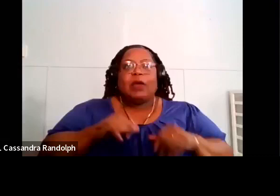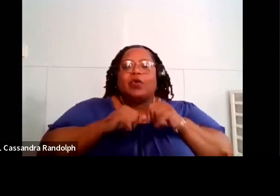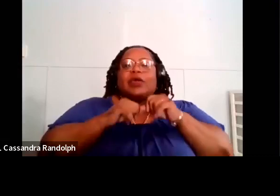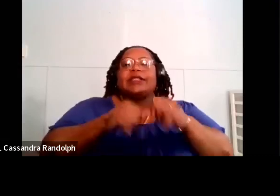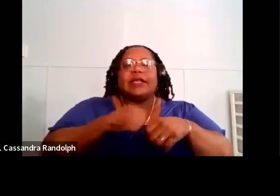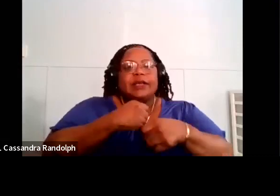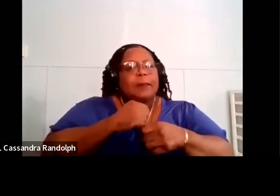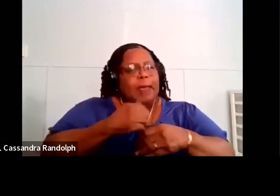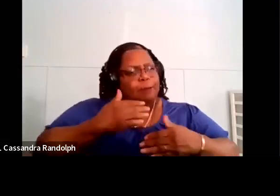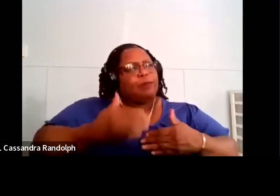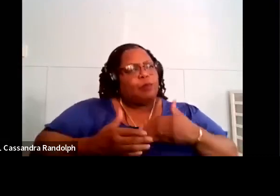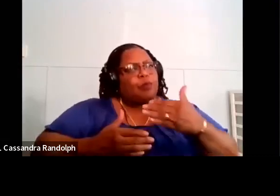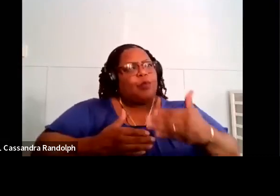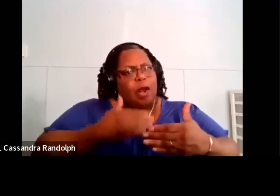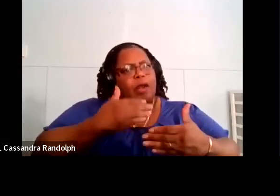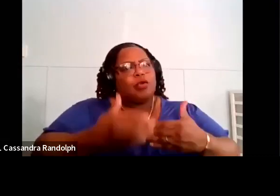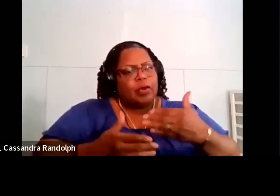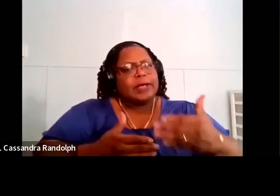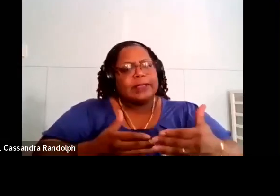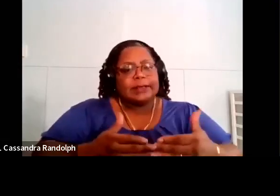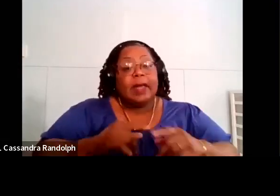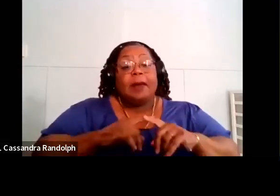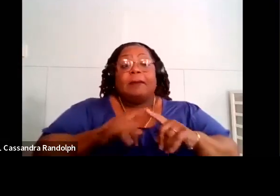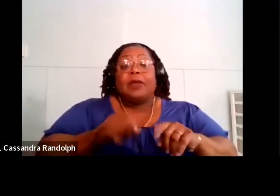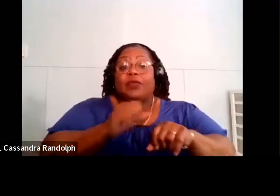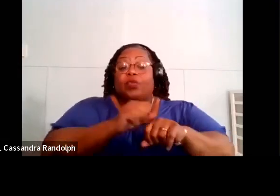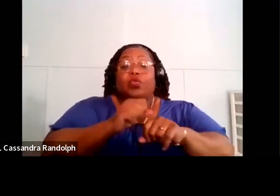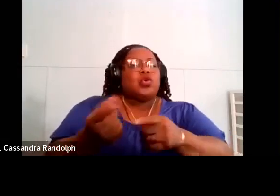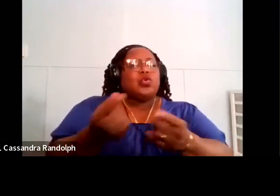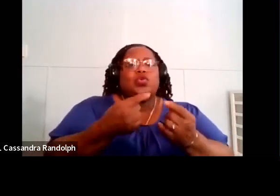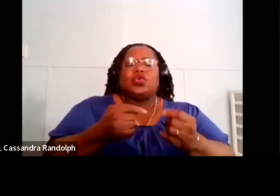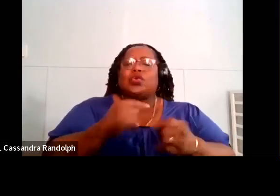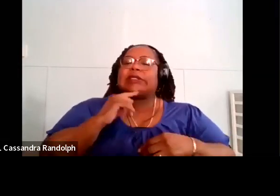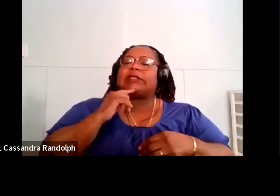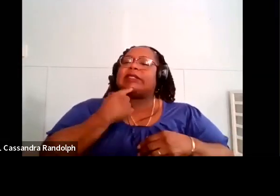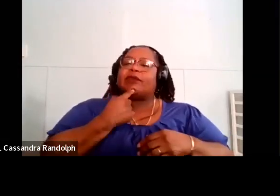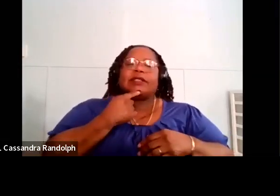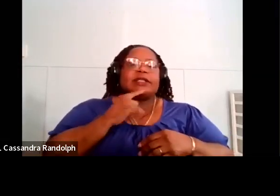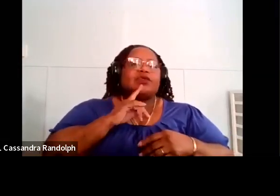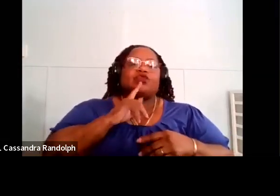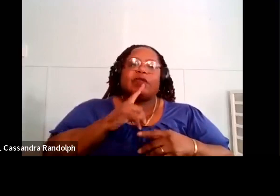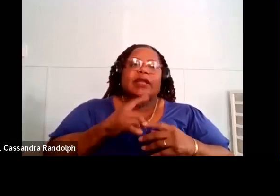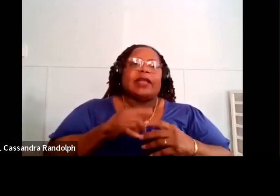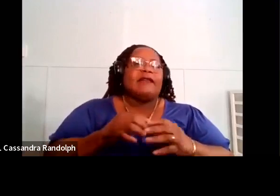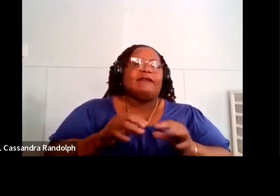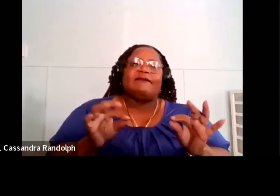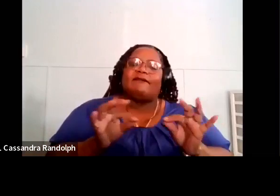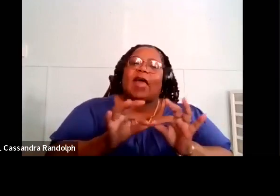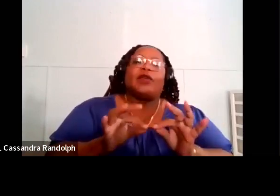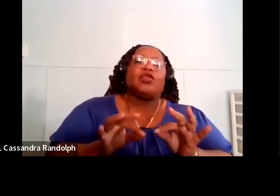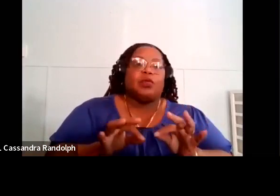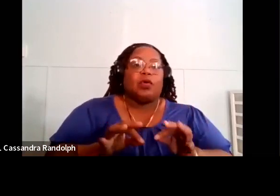there could be a possibility of a Pennsylvania without discrimination without prejudice and we know that we